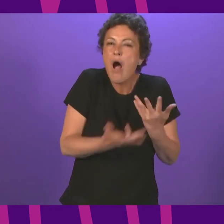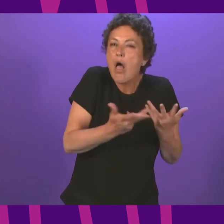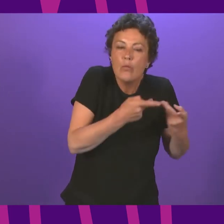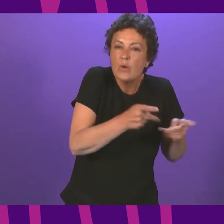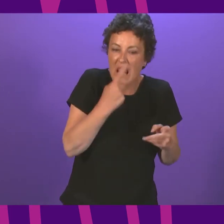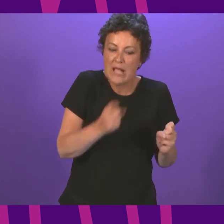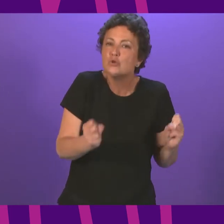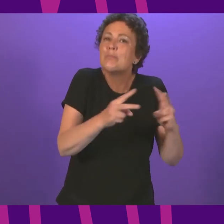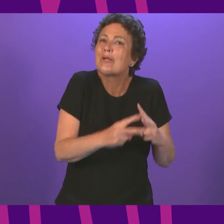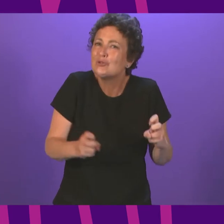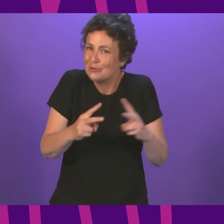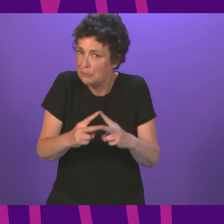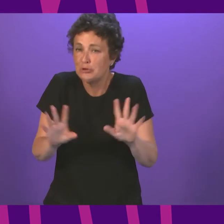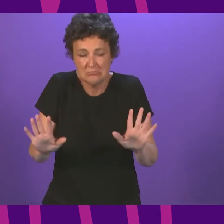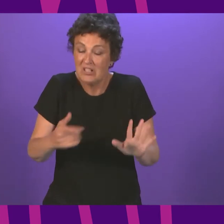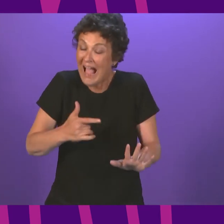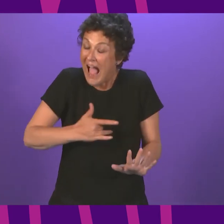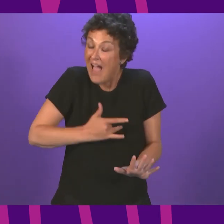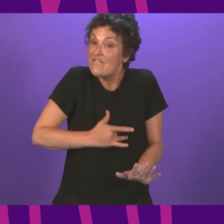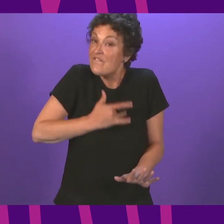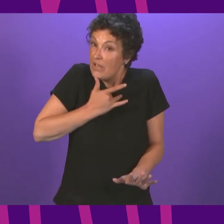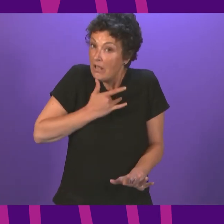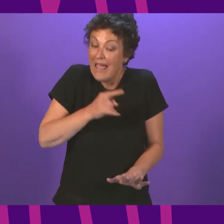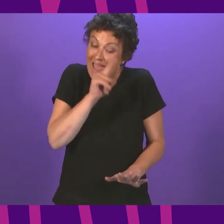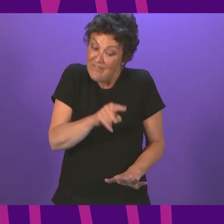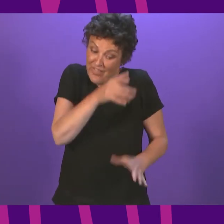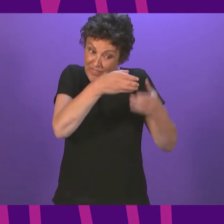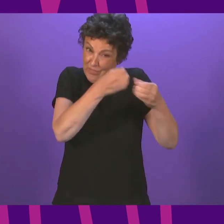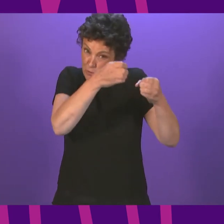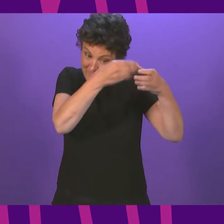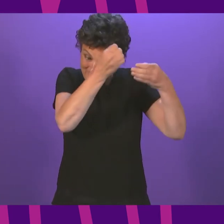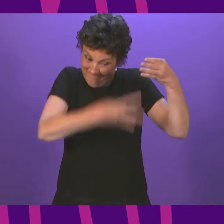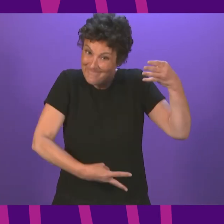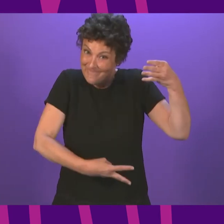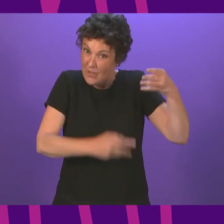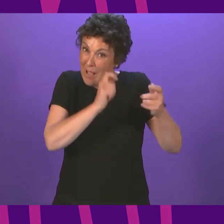the case if a number of the amendments in this group were agreed to. I believe that